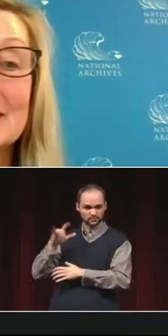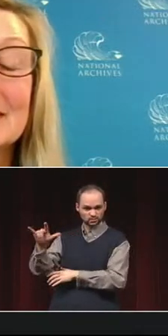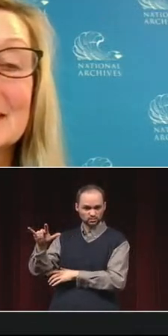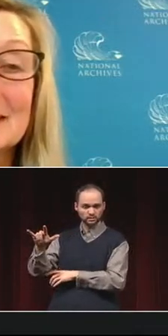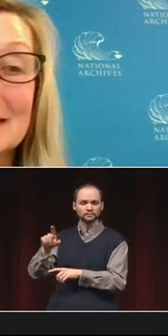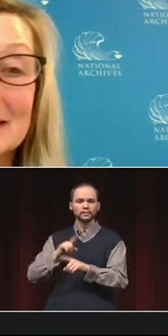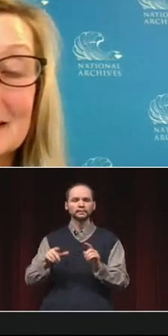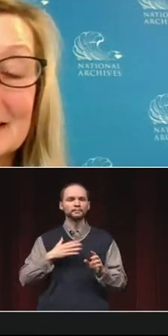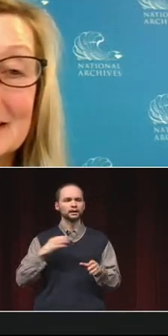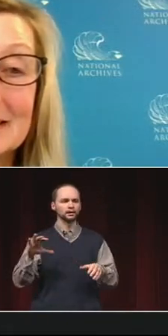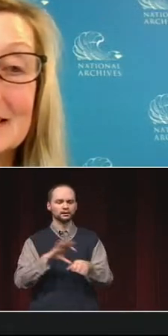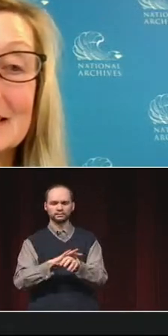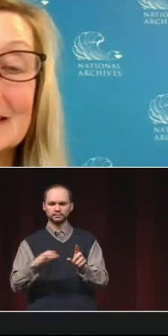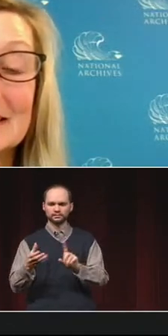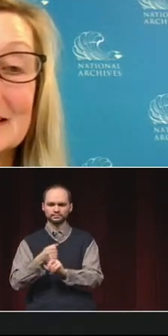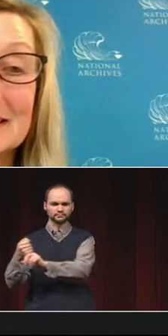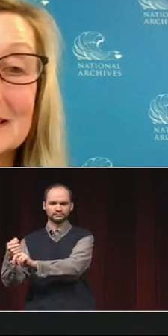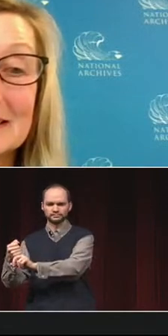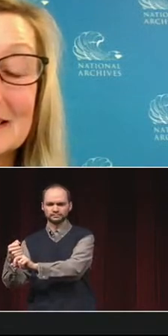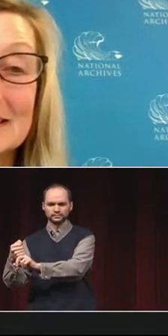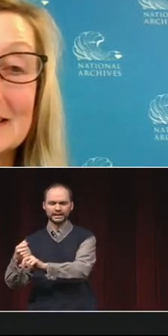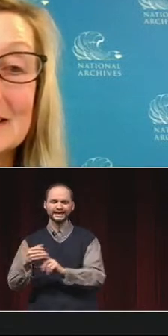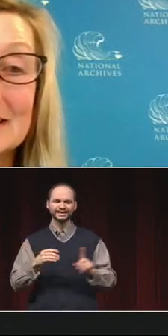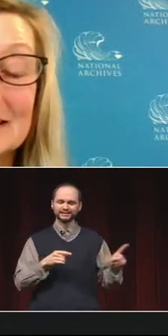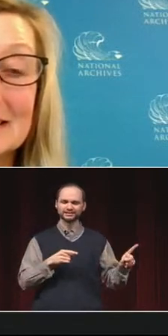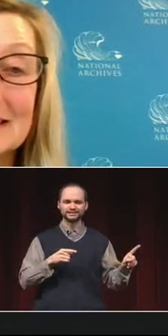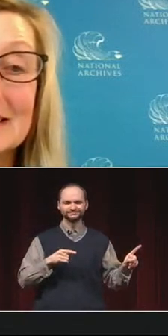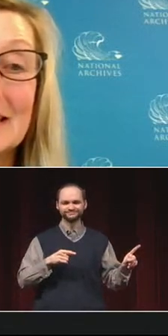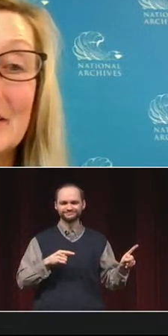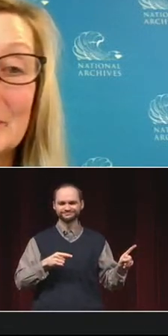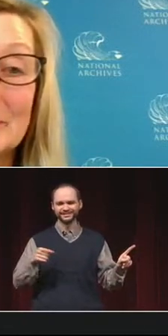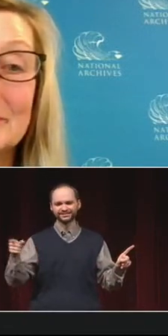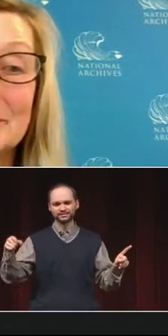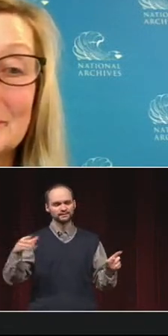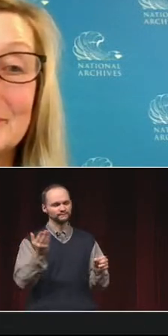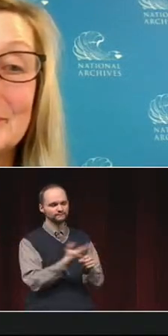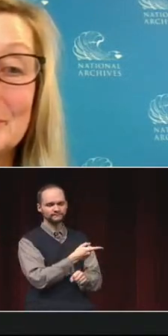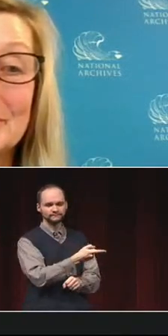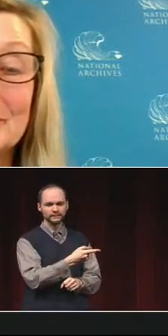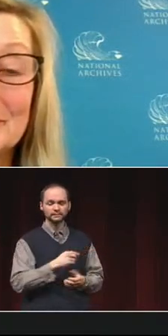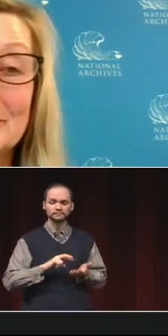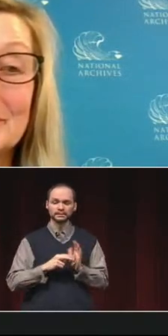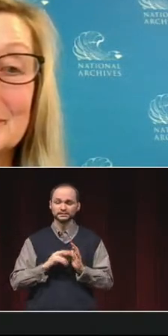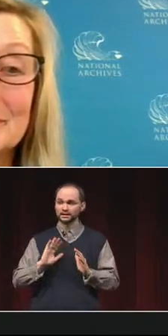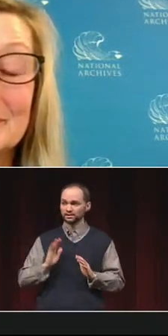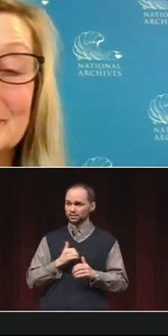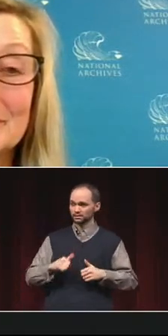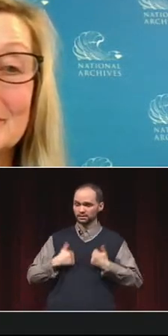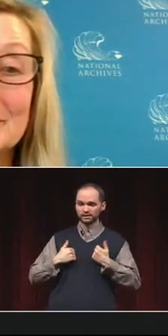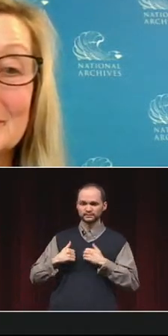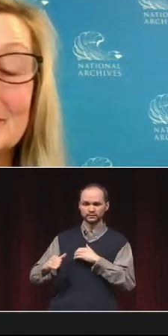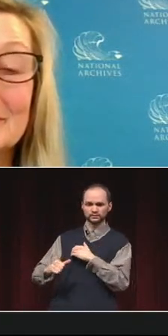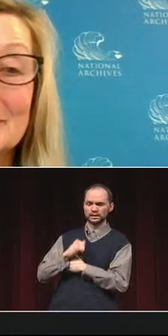So we not only had our lives threatened, but our financial situation was often precarious